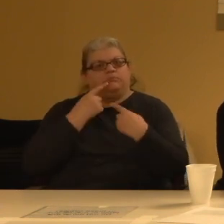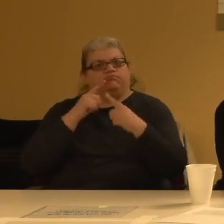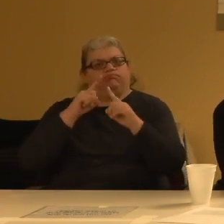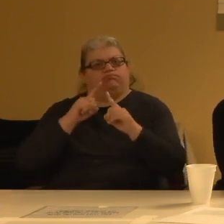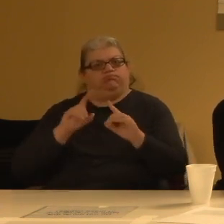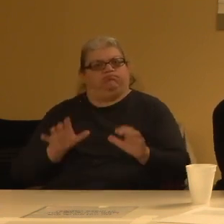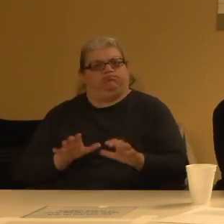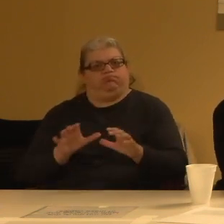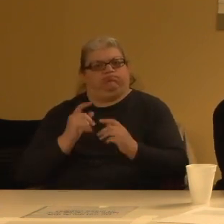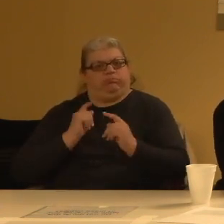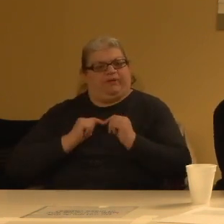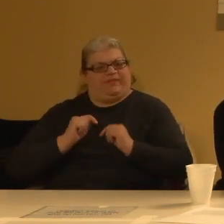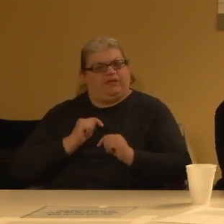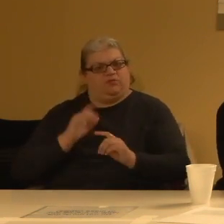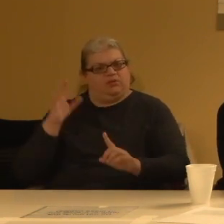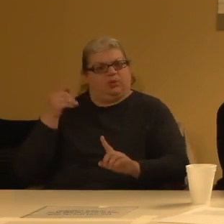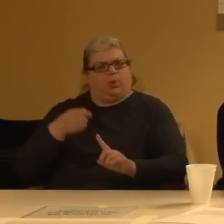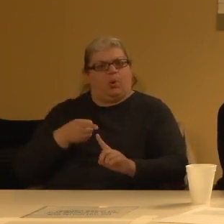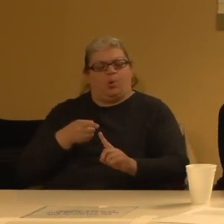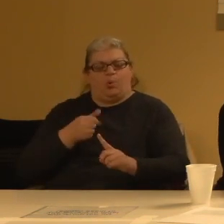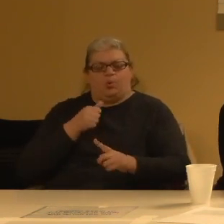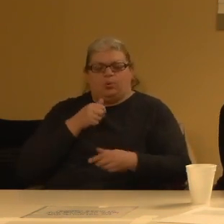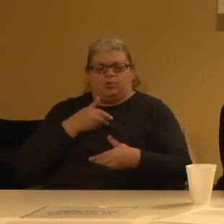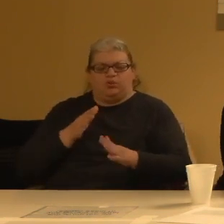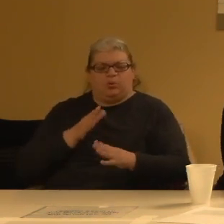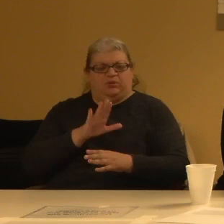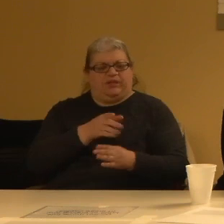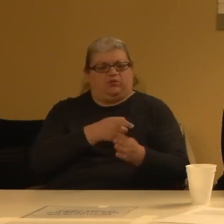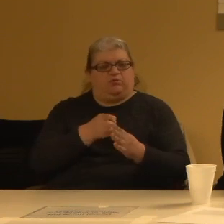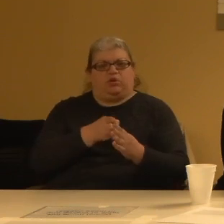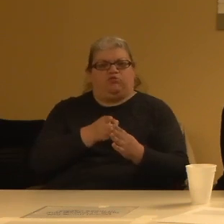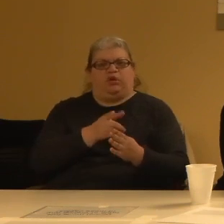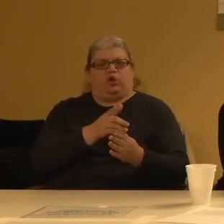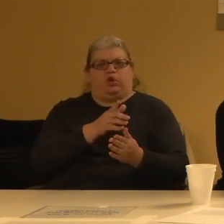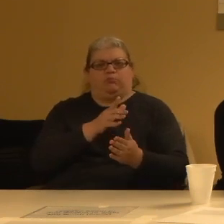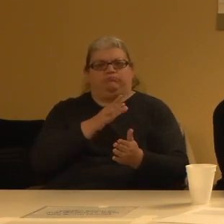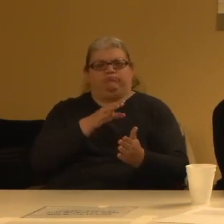Like, don't let a career go down on your watch.